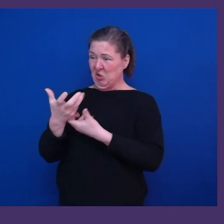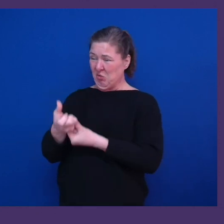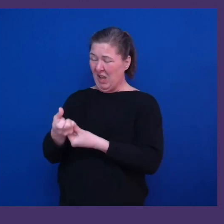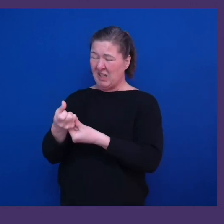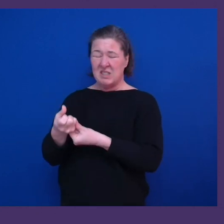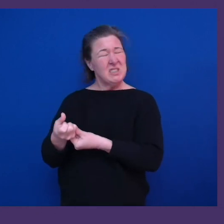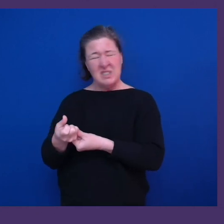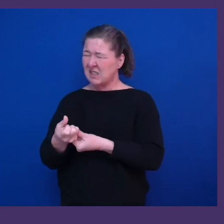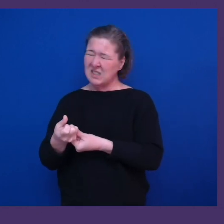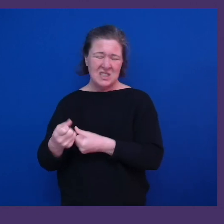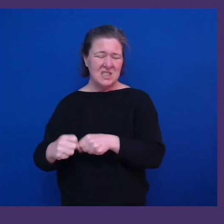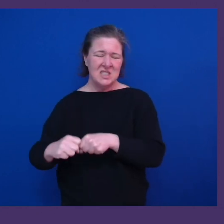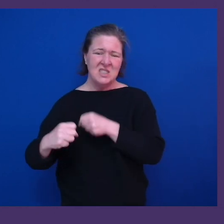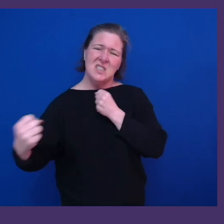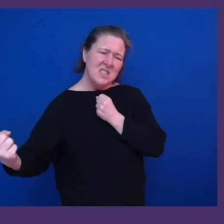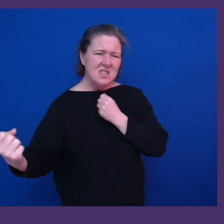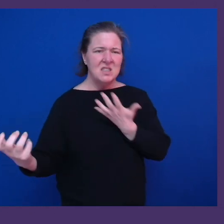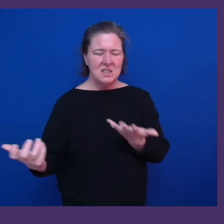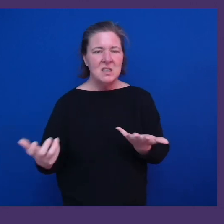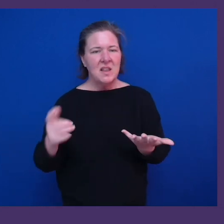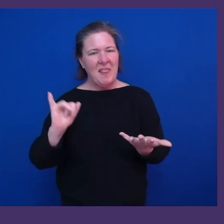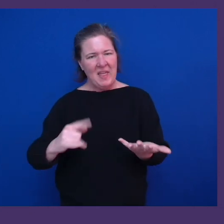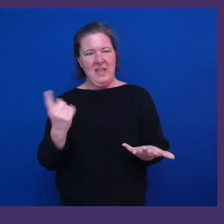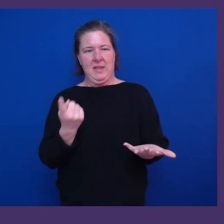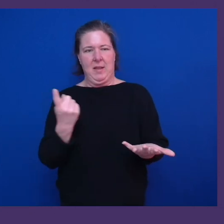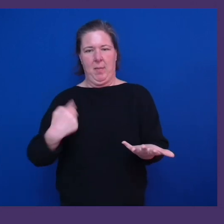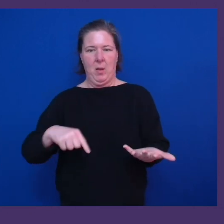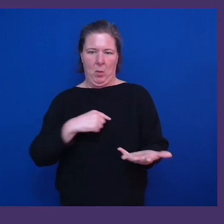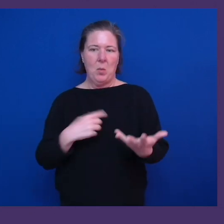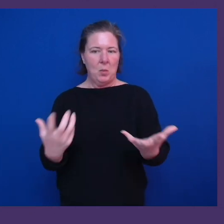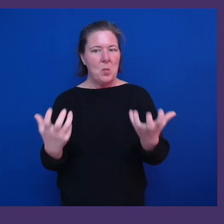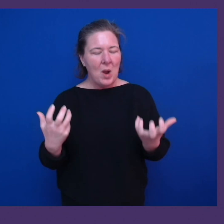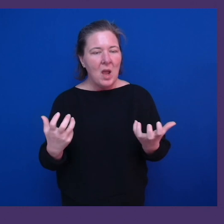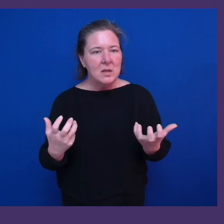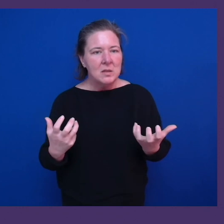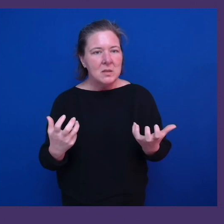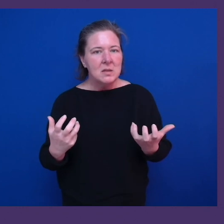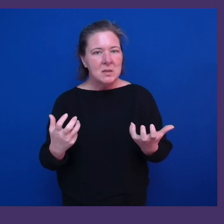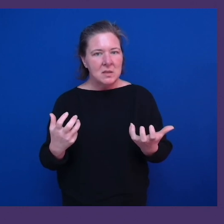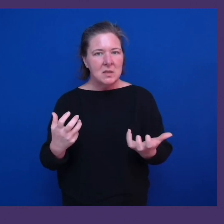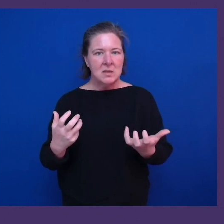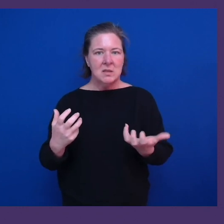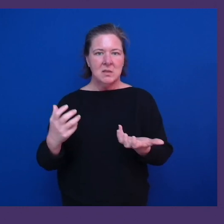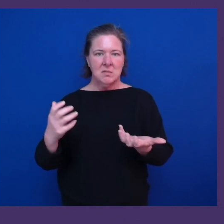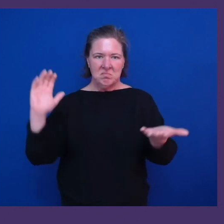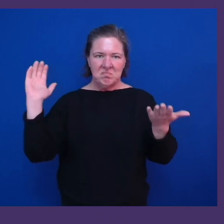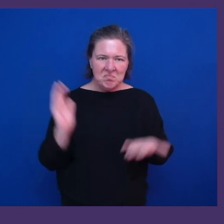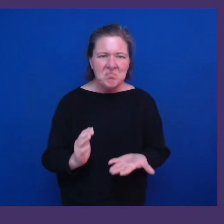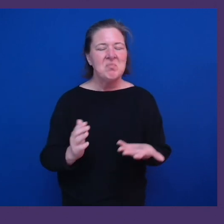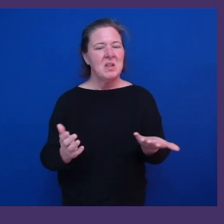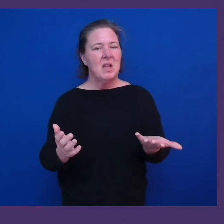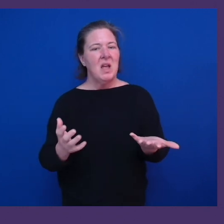something we definitely want to ameliorate. And ironically, it's kind of a true love story